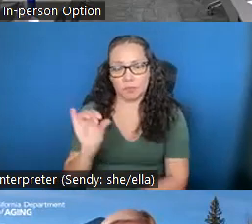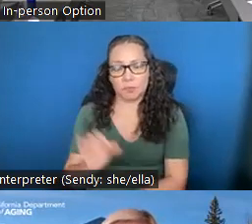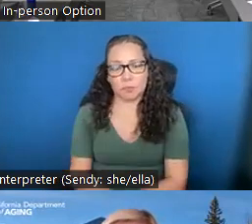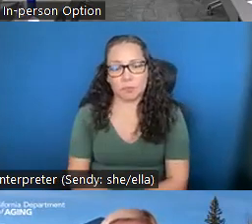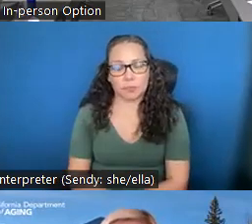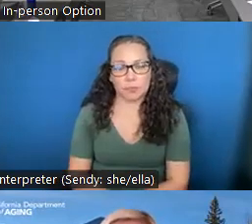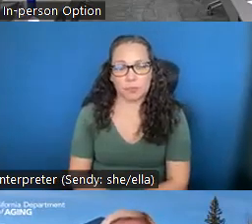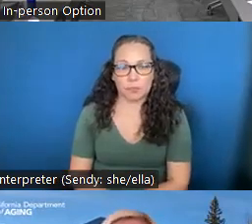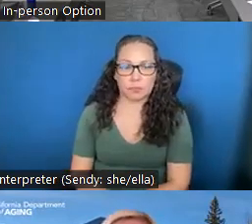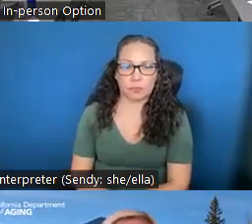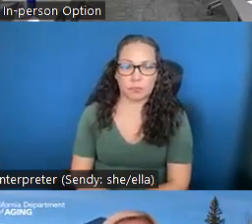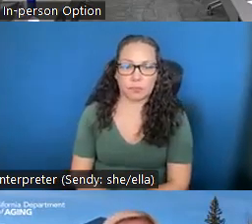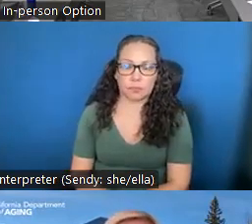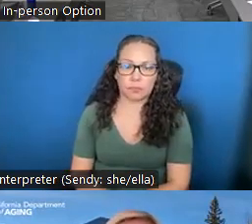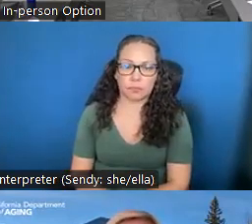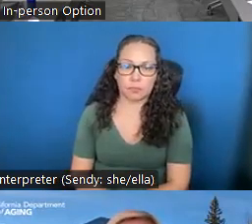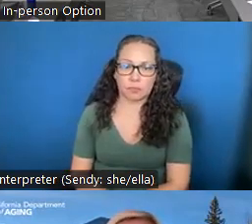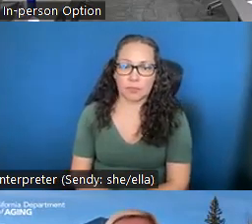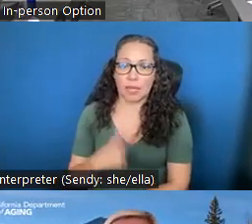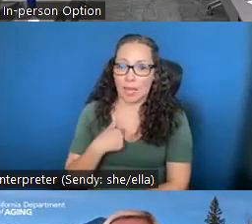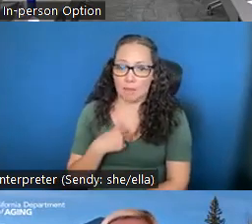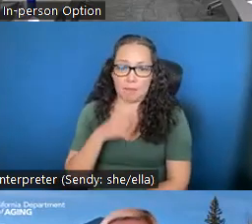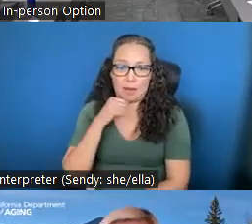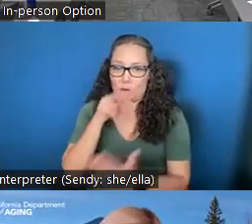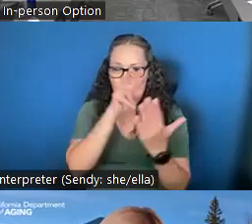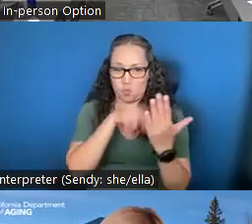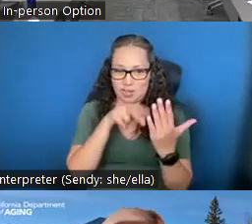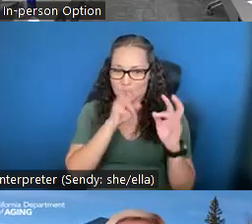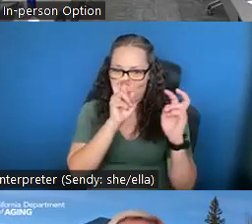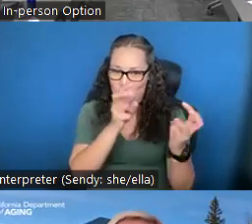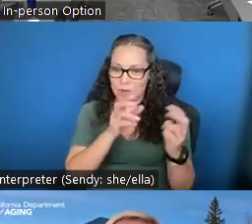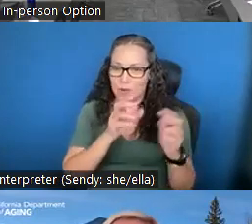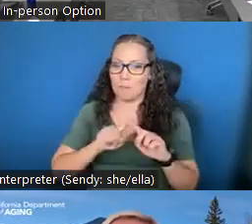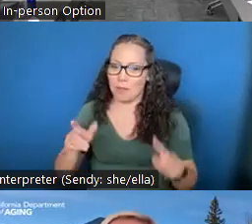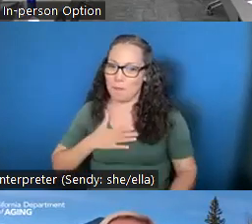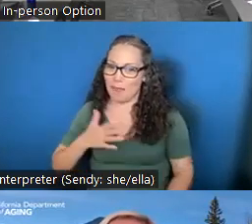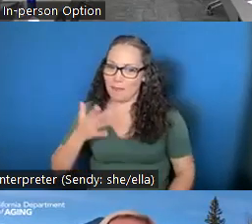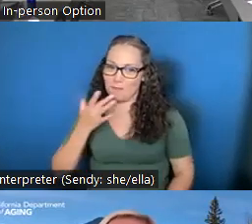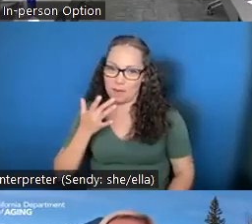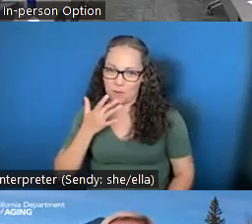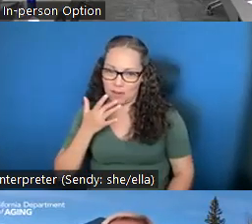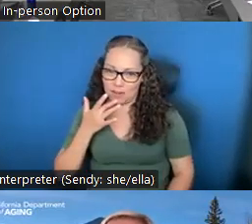reading the quotes to you but I will share that my favorite is the network has evolved but it